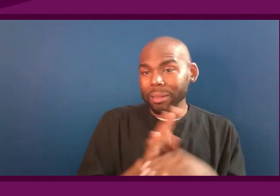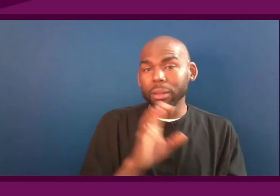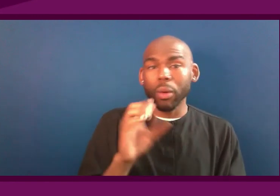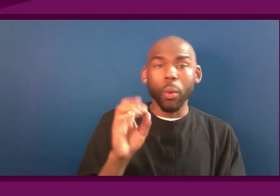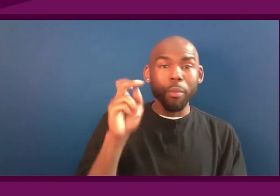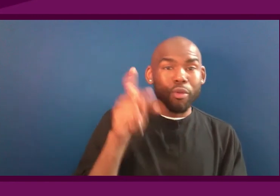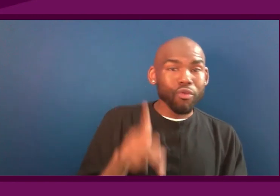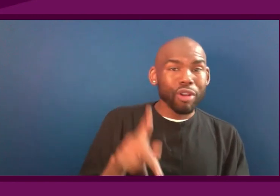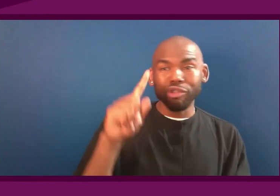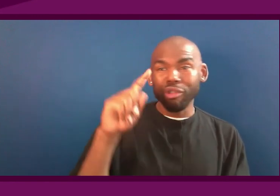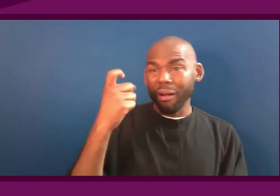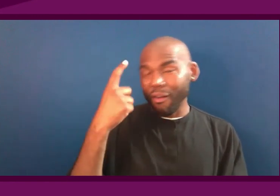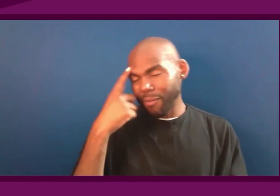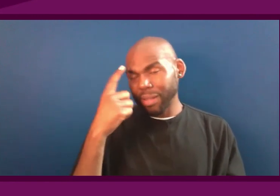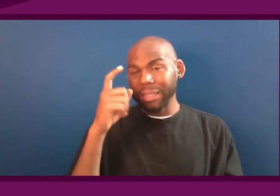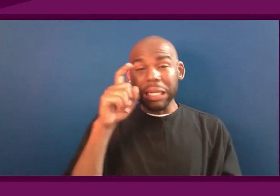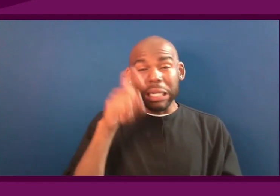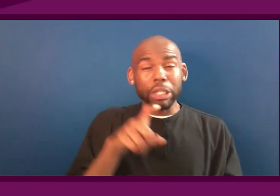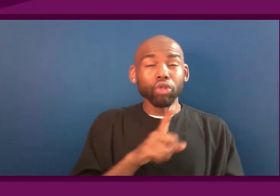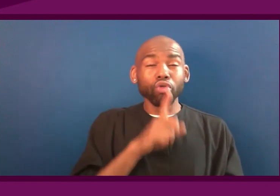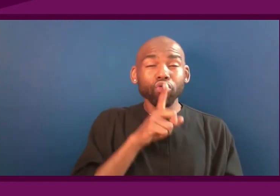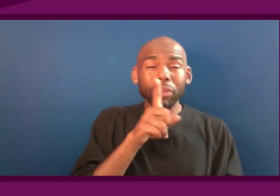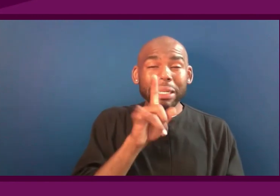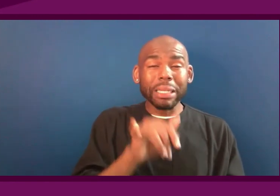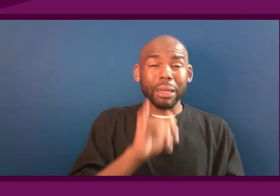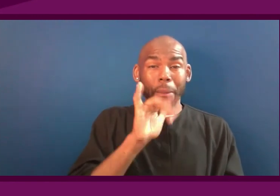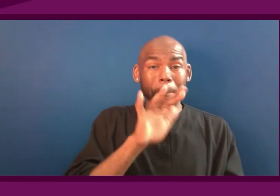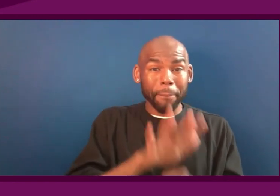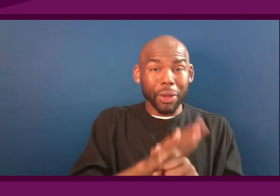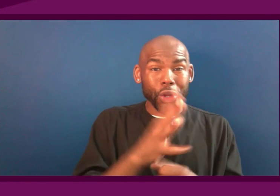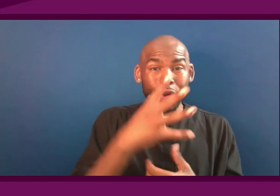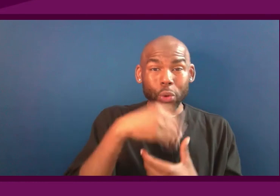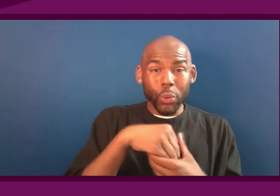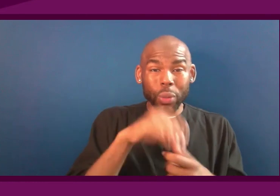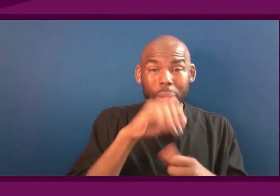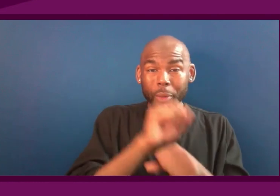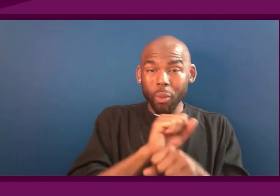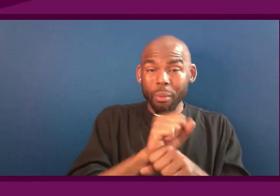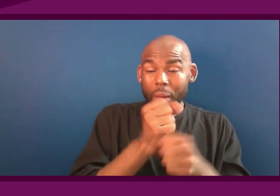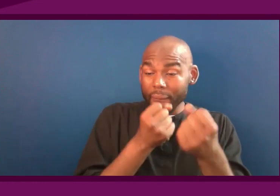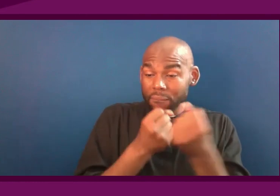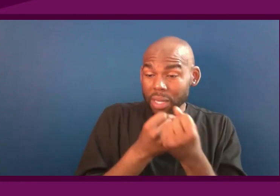Debra is truly so, so incredible. Thank you so, so much for tuning into today's episode.